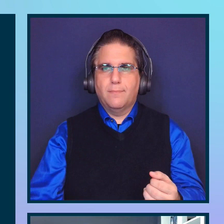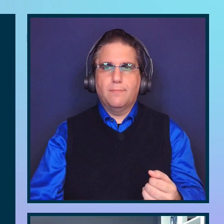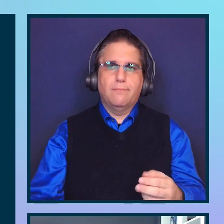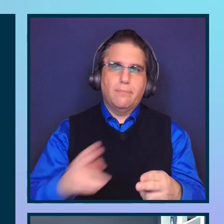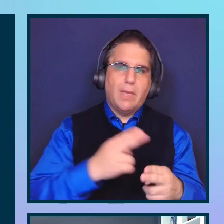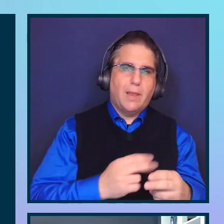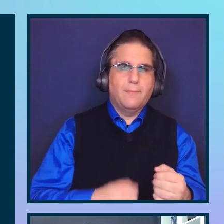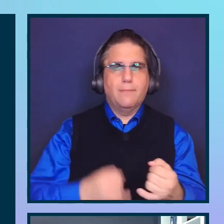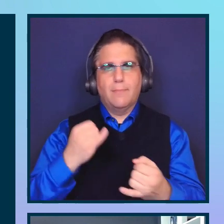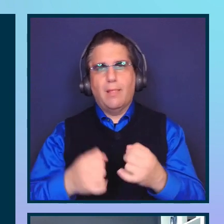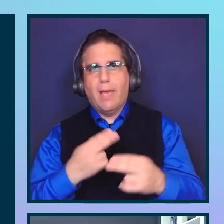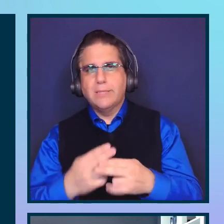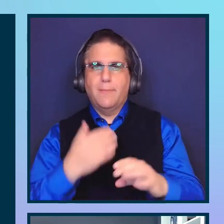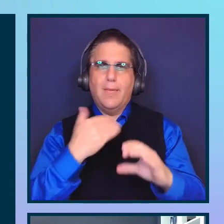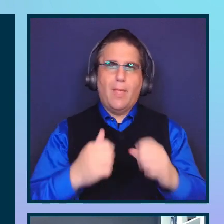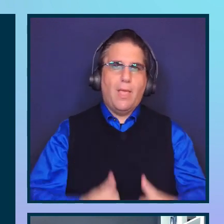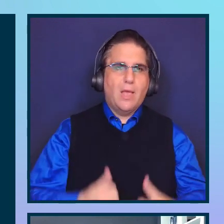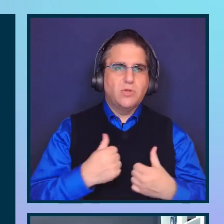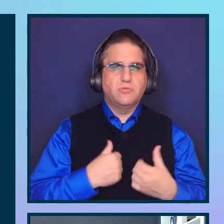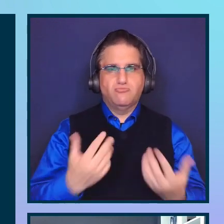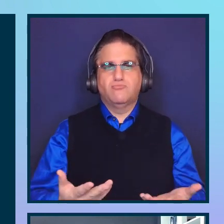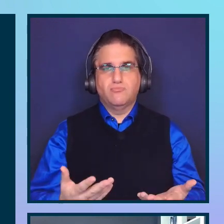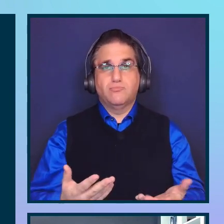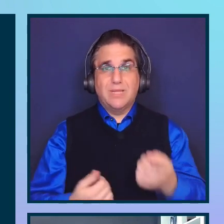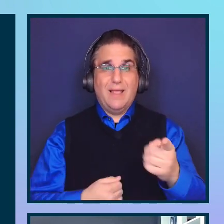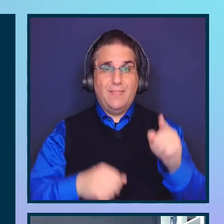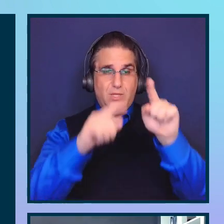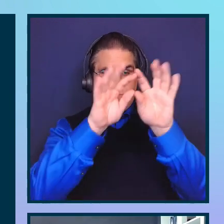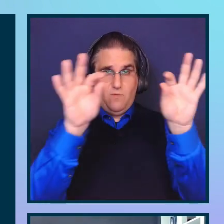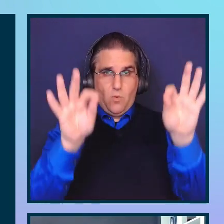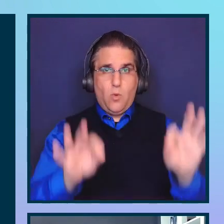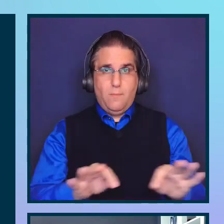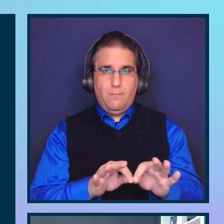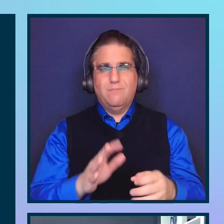The four I have on the screen is the typical email, first and last name, company.